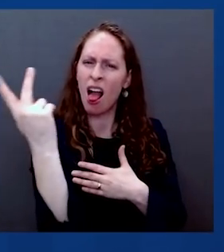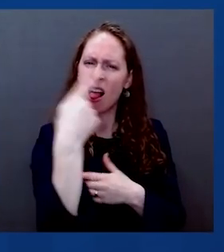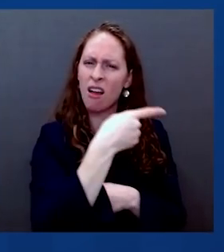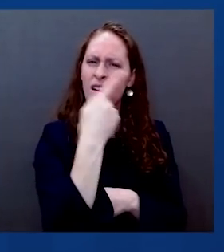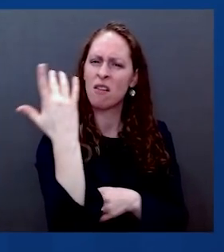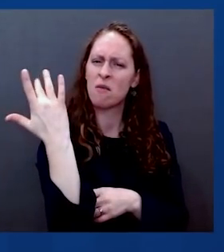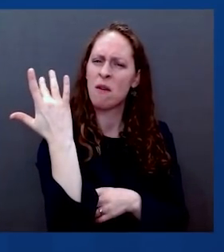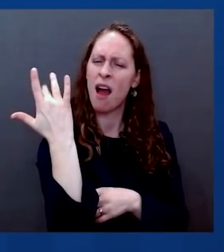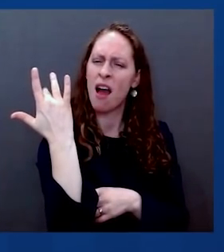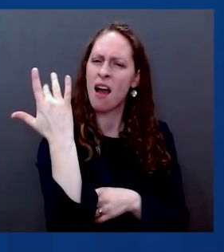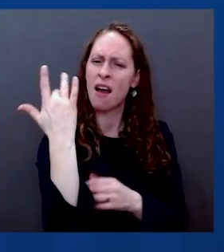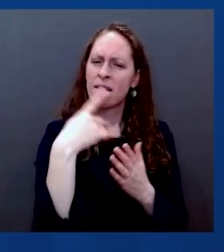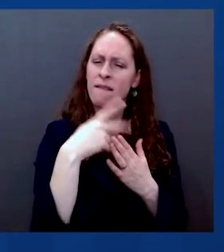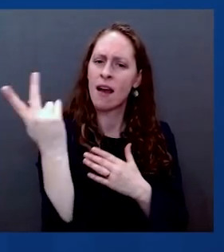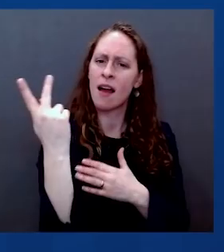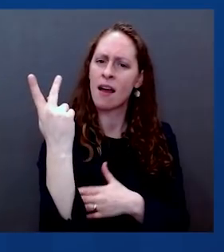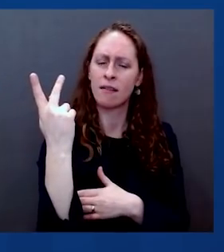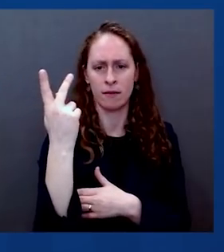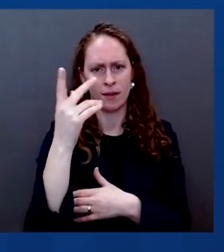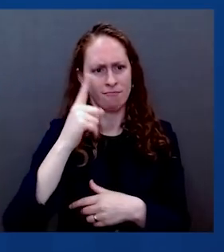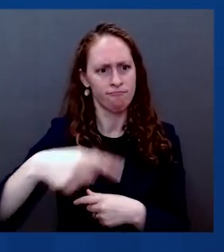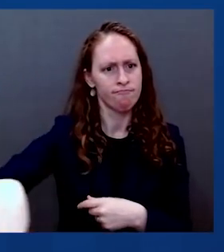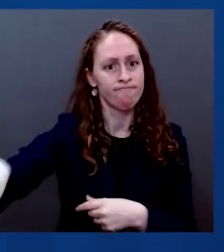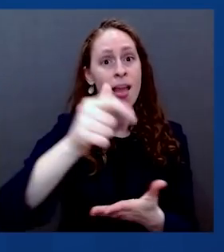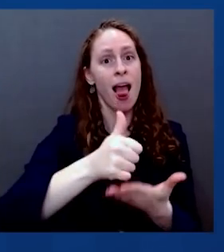But with this new law in Georgia, his loyal- --